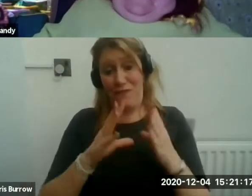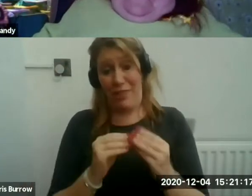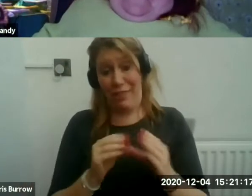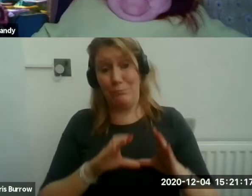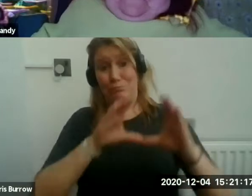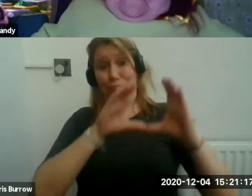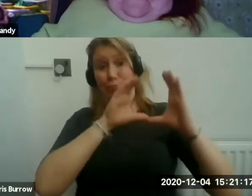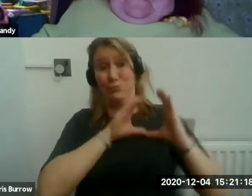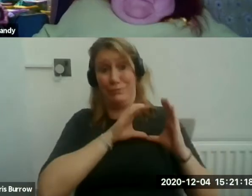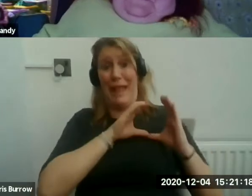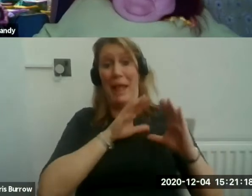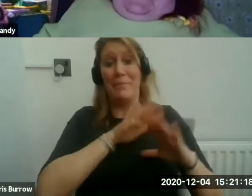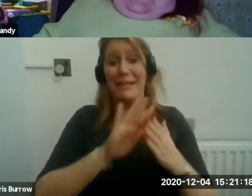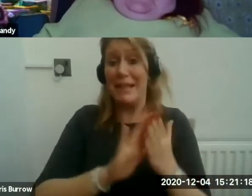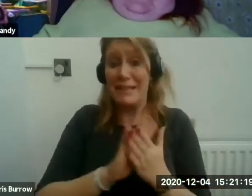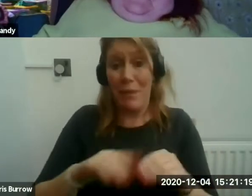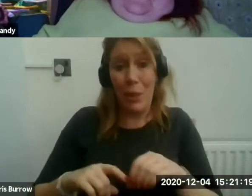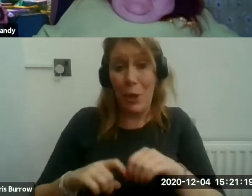the quality of the work of any of the